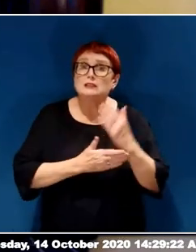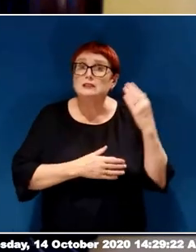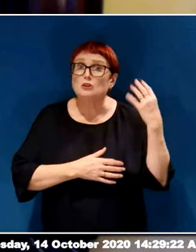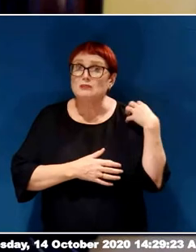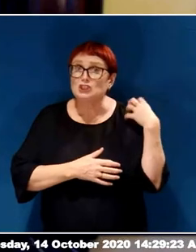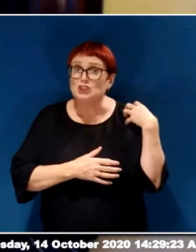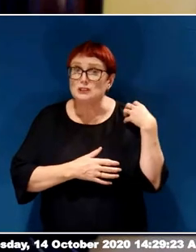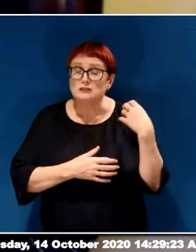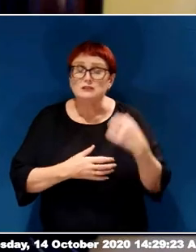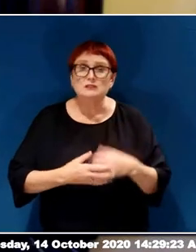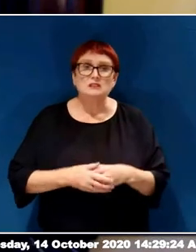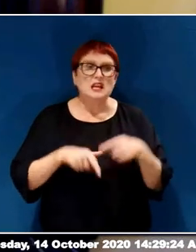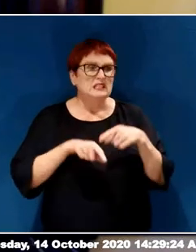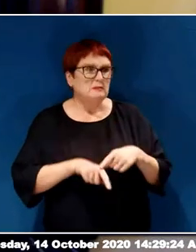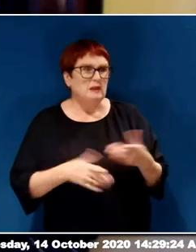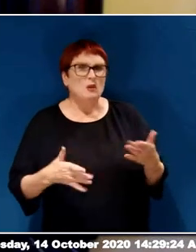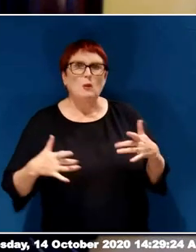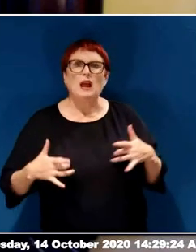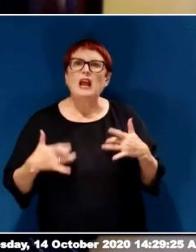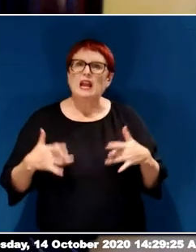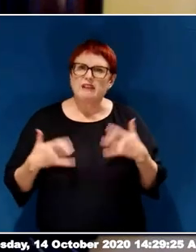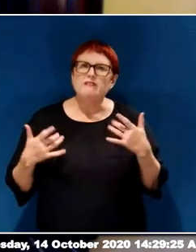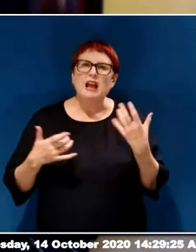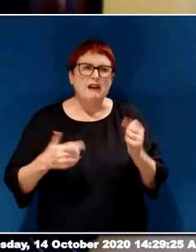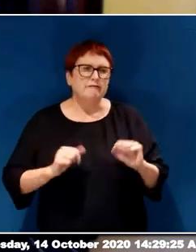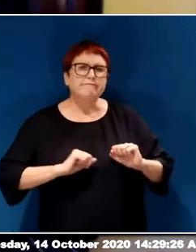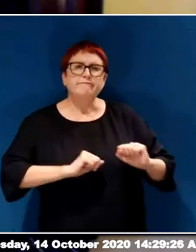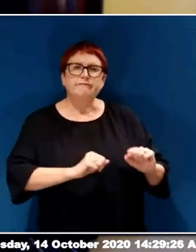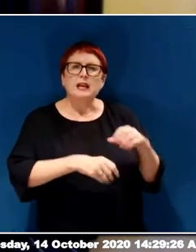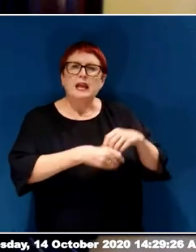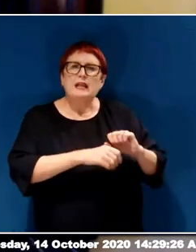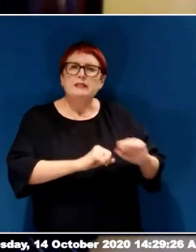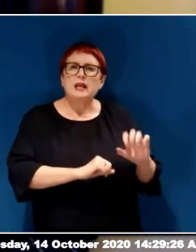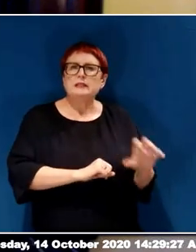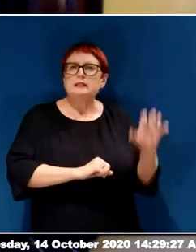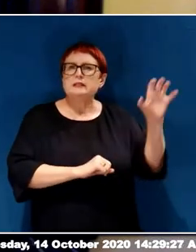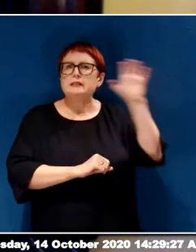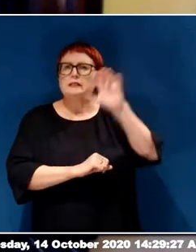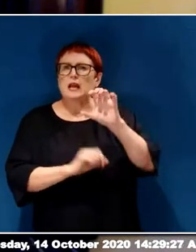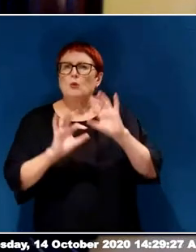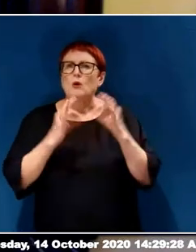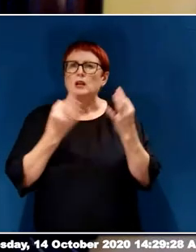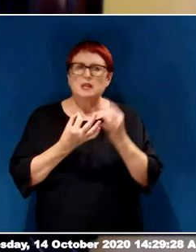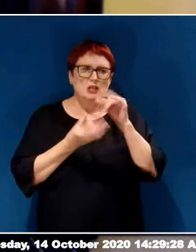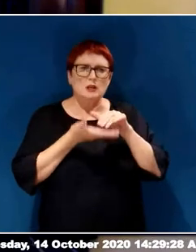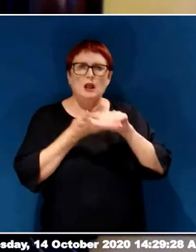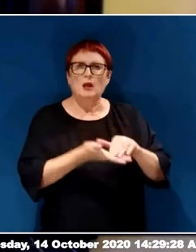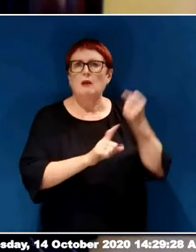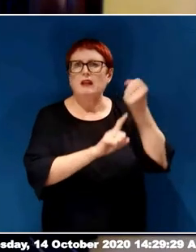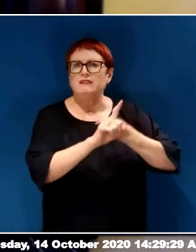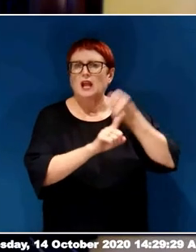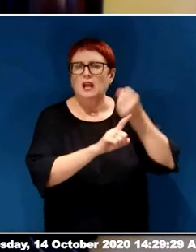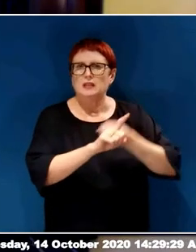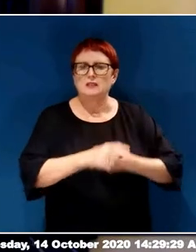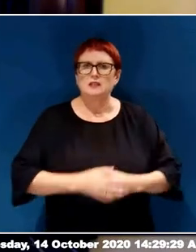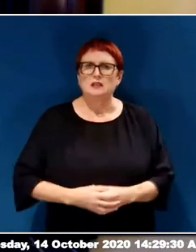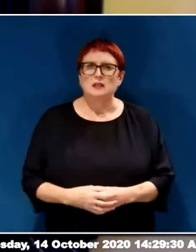advocacy organisations. There is a significant difficulty for parents to understand this mechanism.